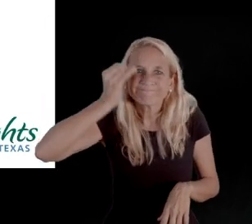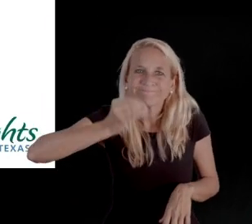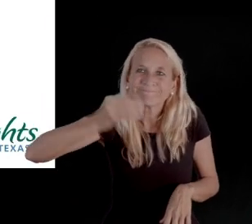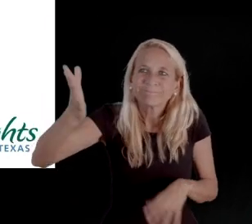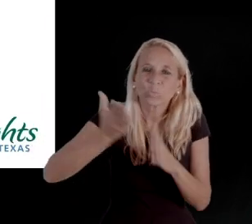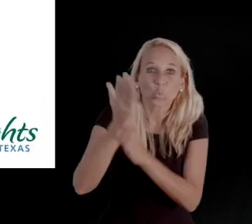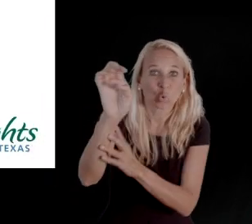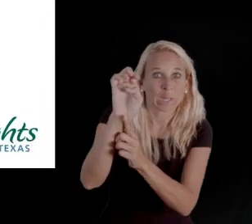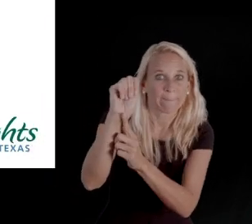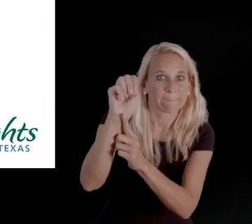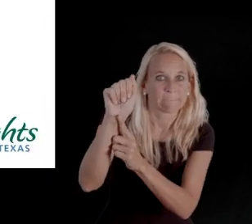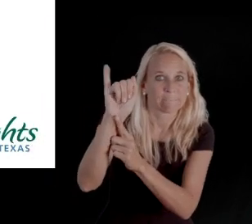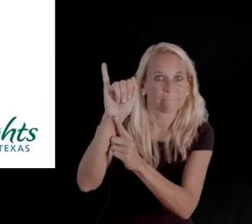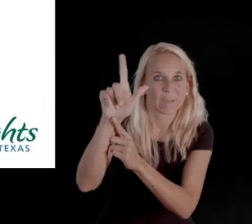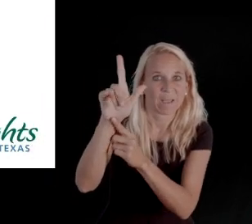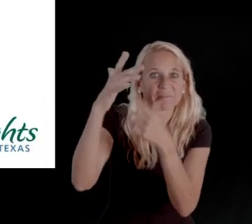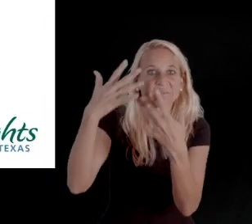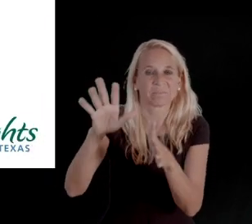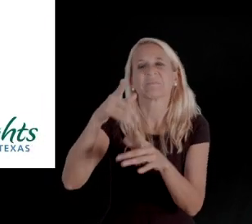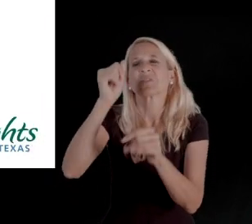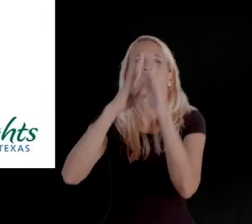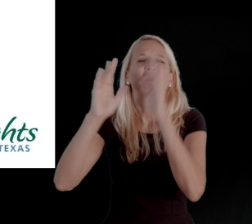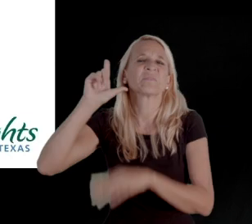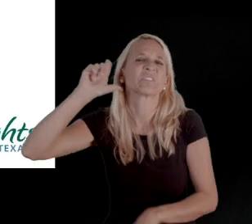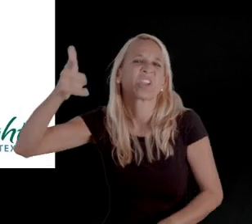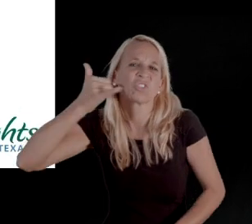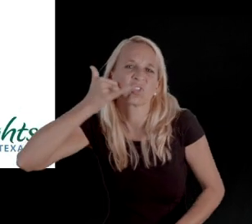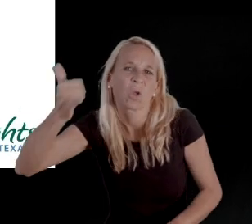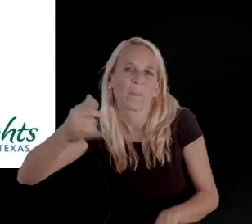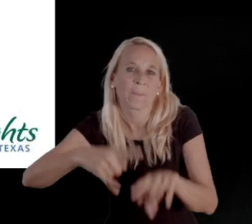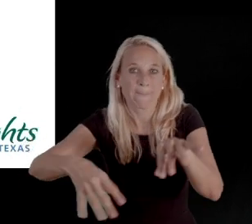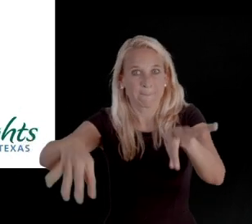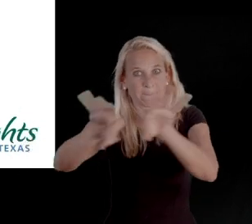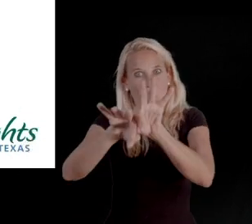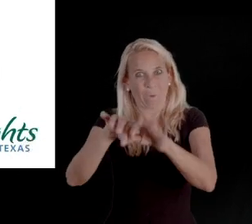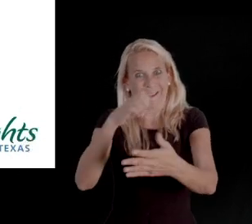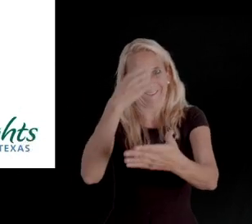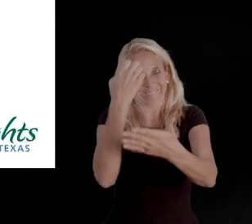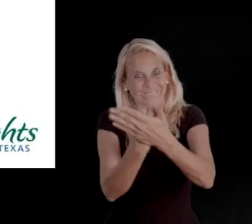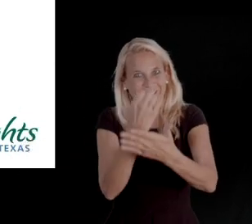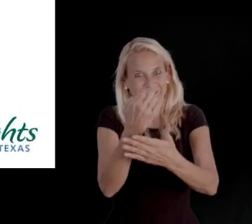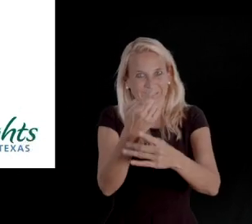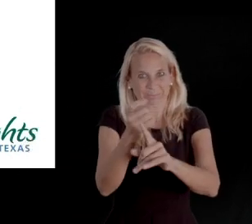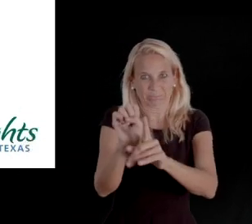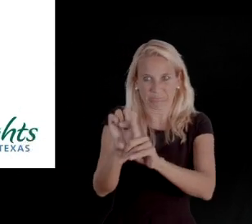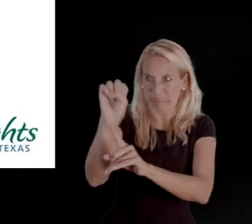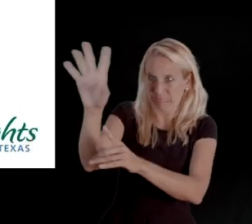you can worry about if you have to call in later, but as long as there's some indication that you have